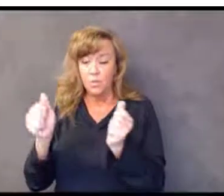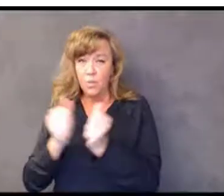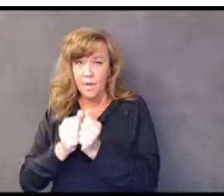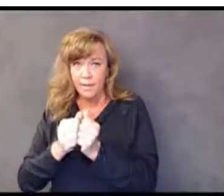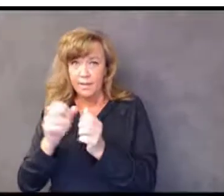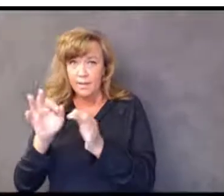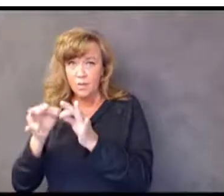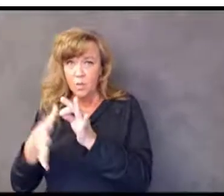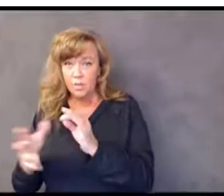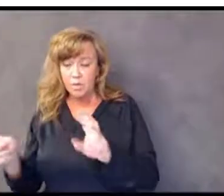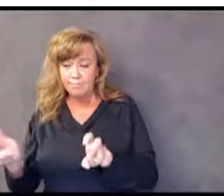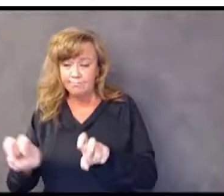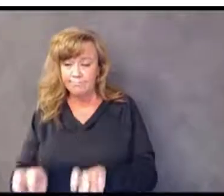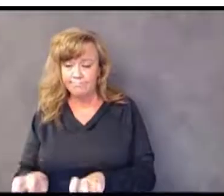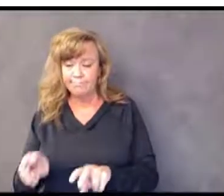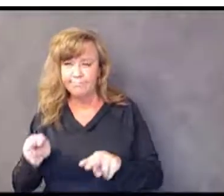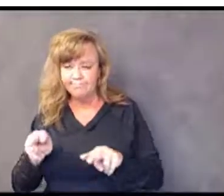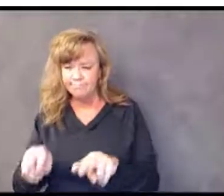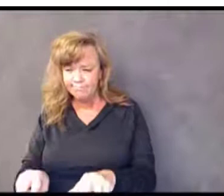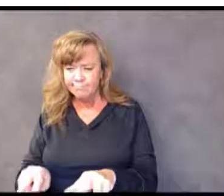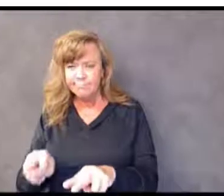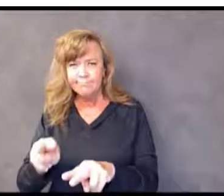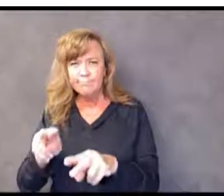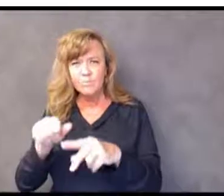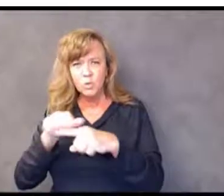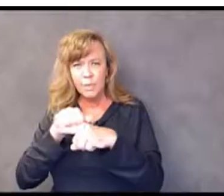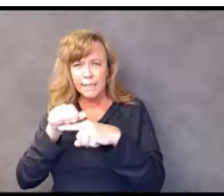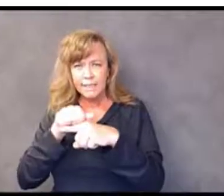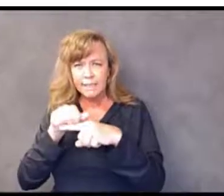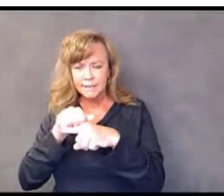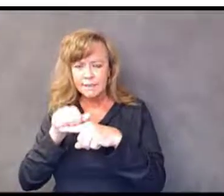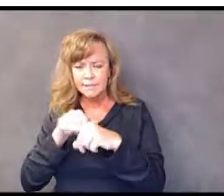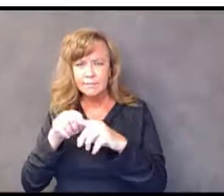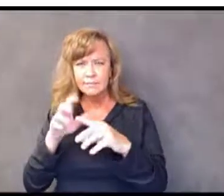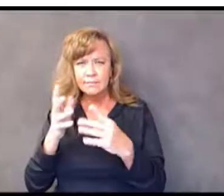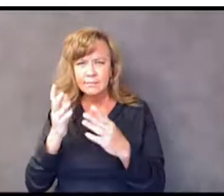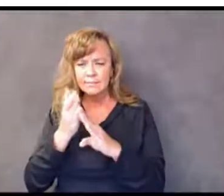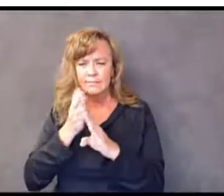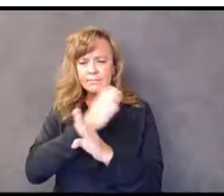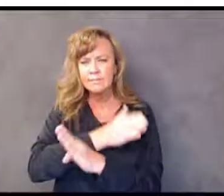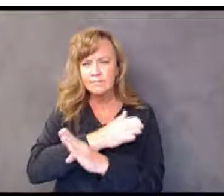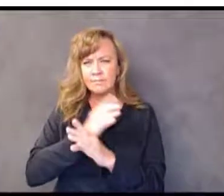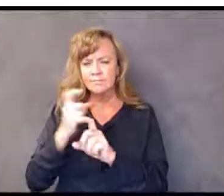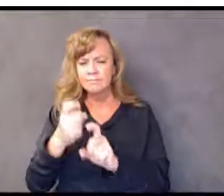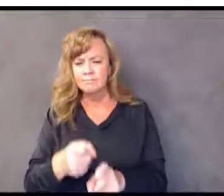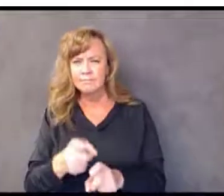that the student and proctor have the opportunity to practice using the system functionality